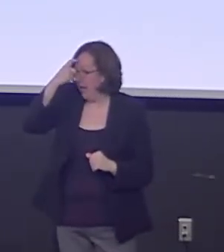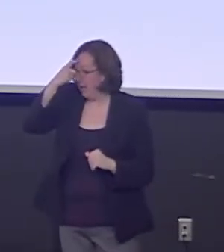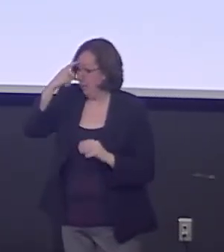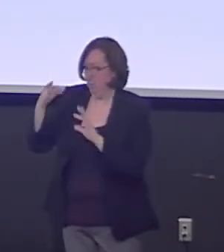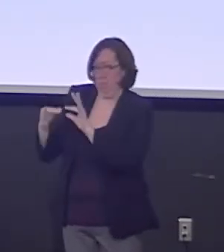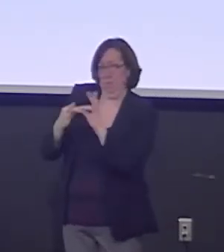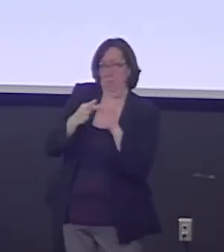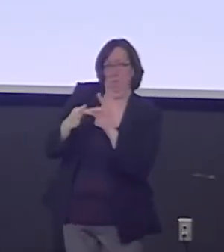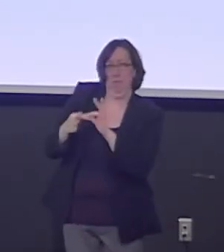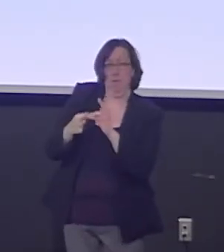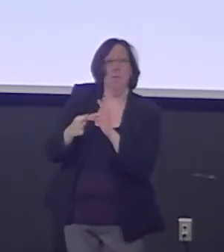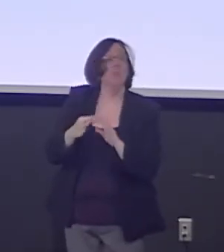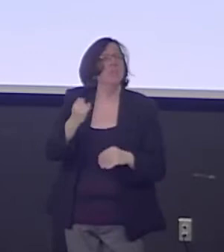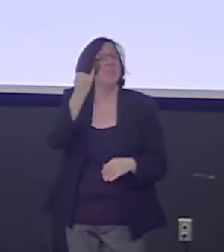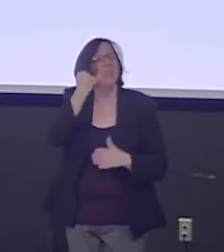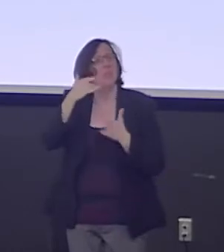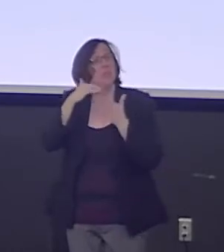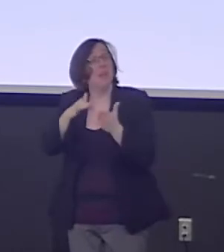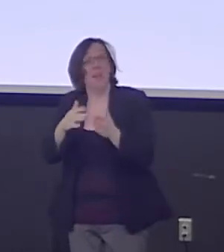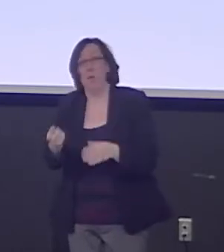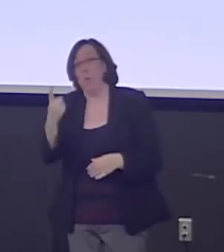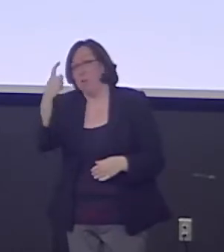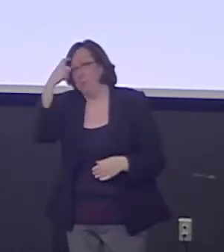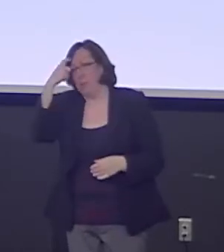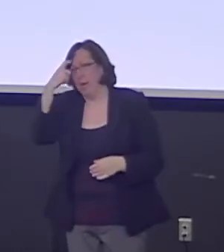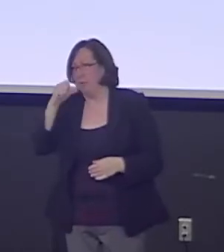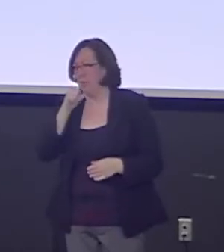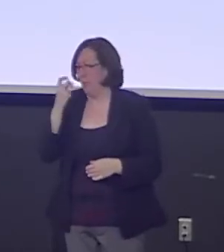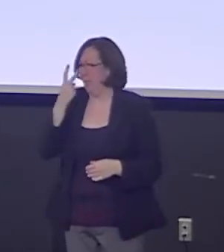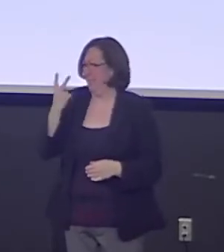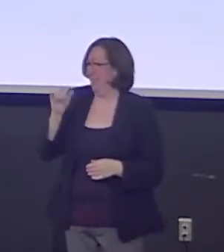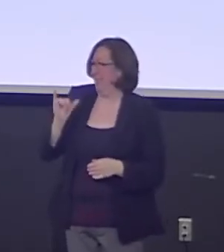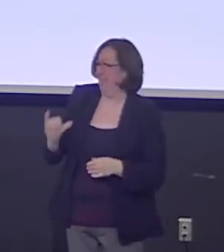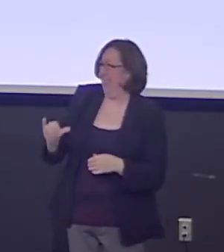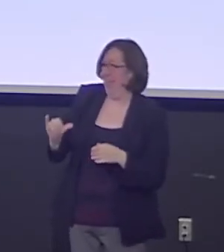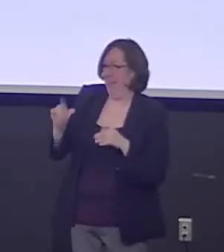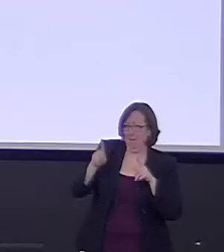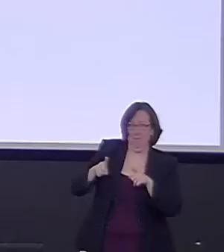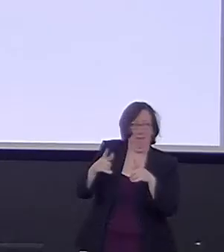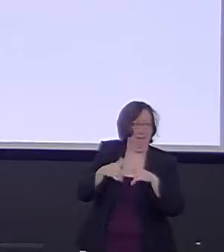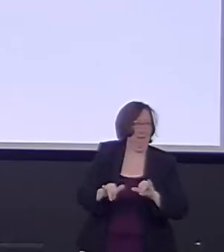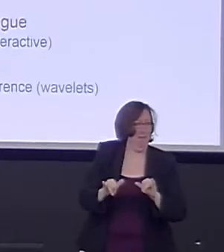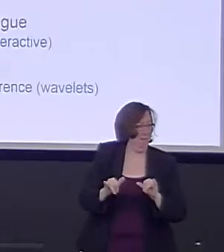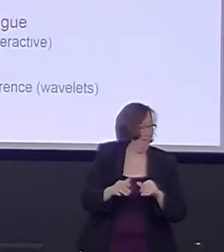when we're looking at single brains alone. So this is a very exciting kind of new direction.